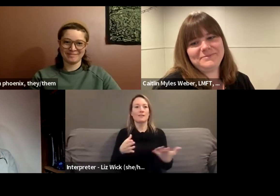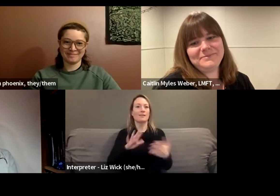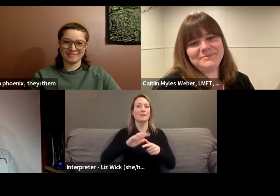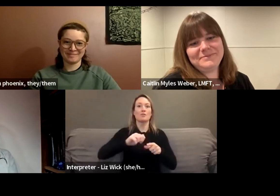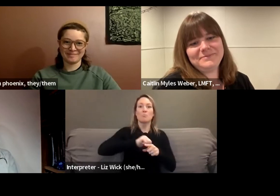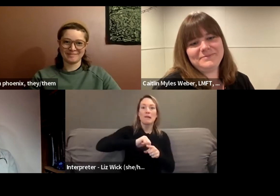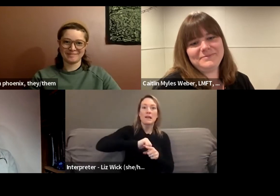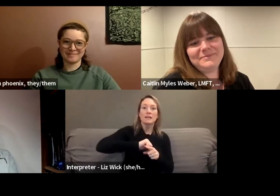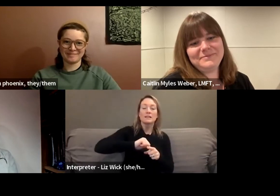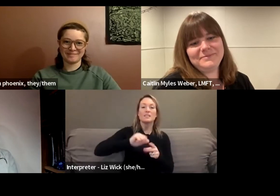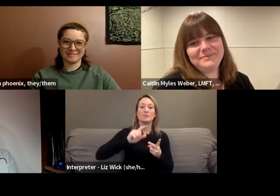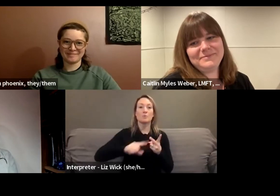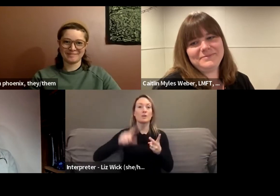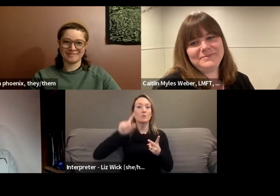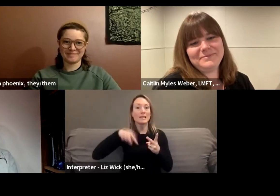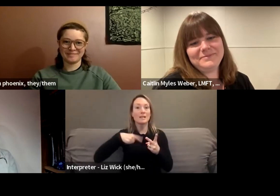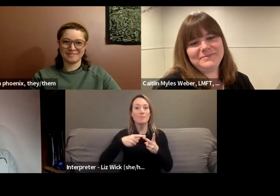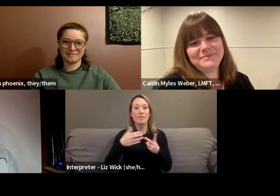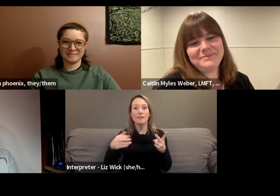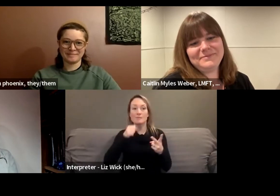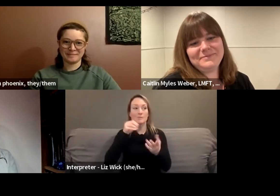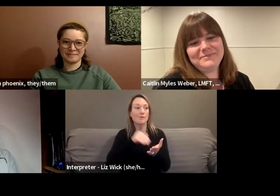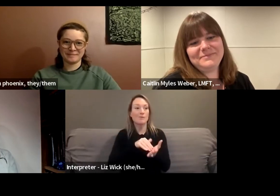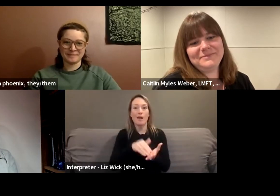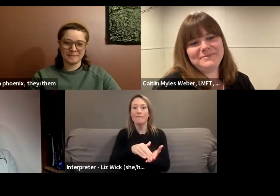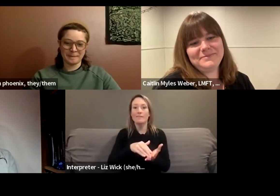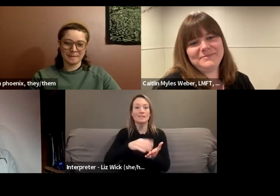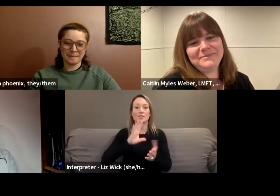what you think about things that we don't oftentimes talk about in this way.